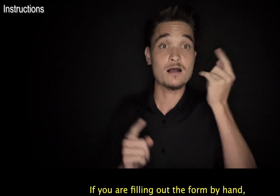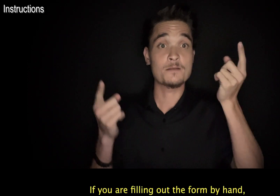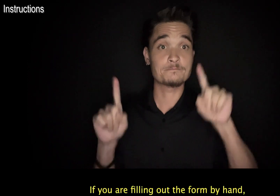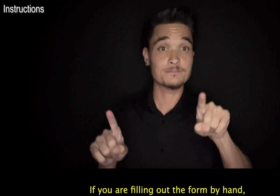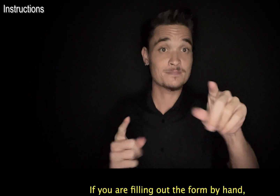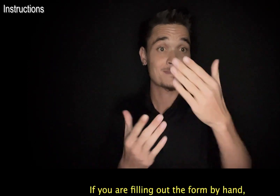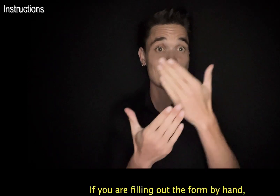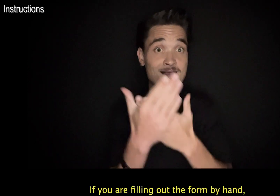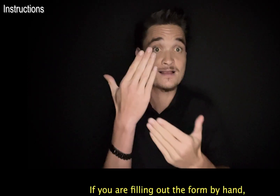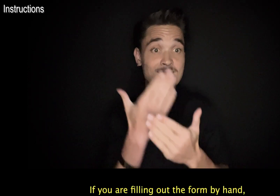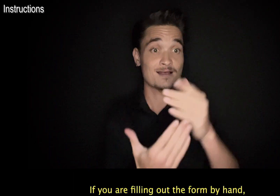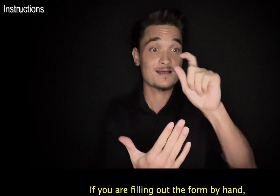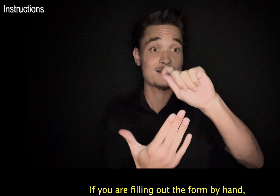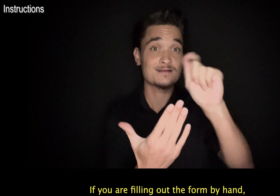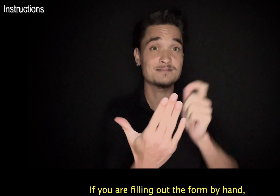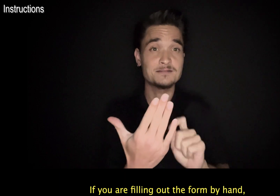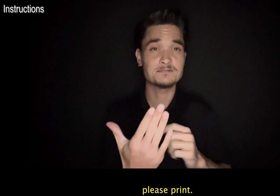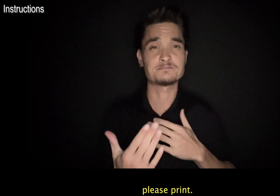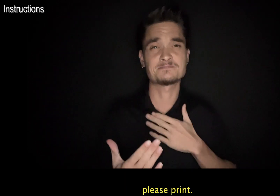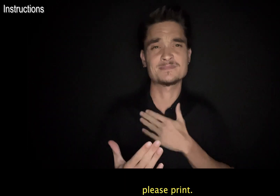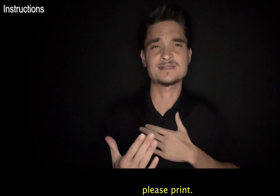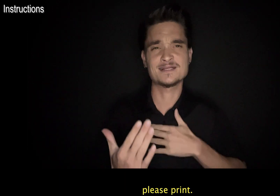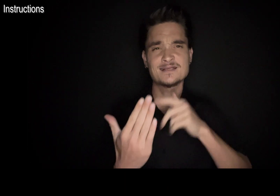If you are filling out the form by hand, please print.